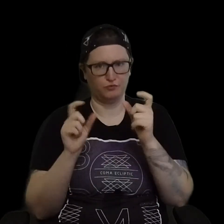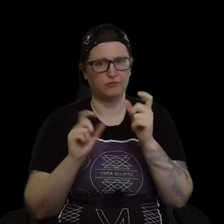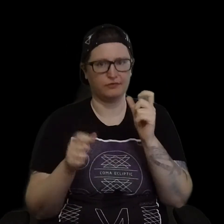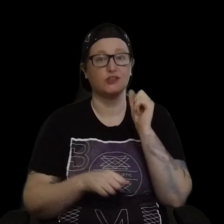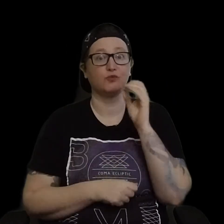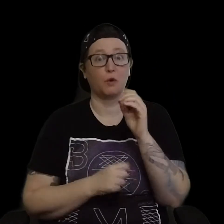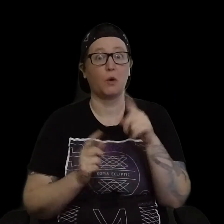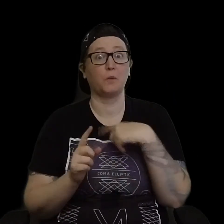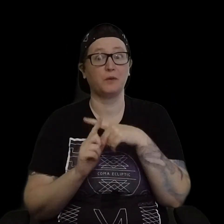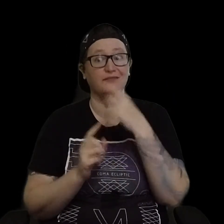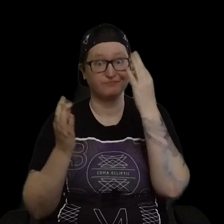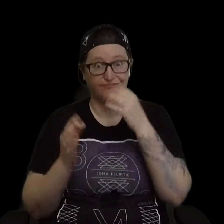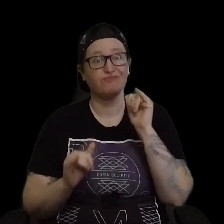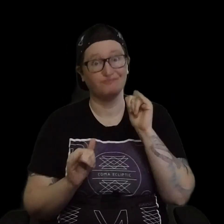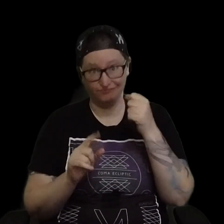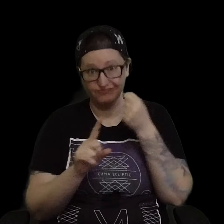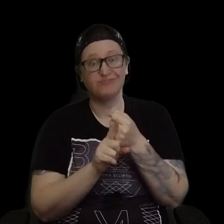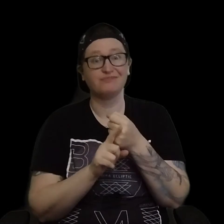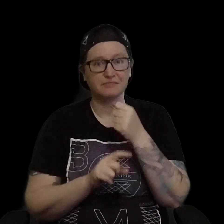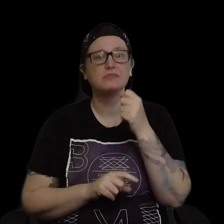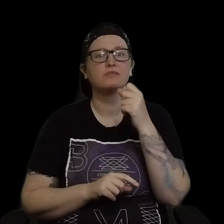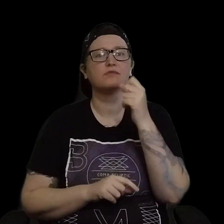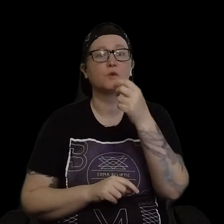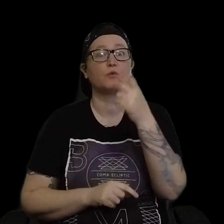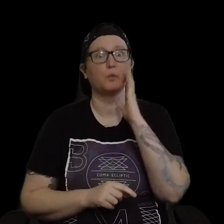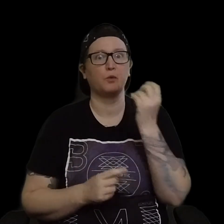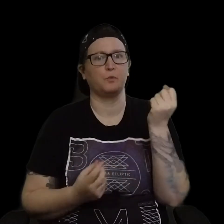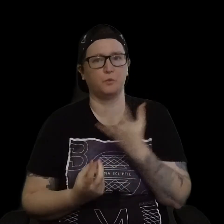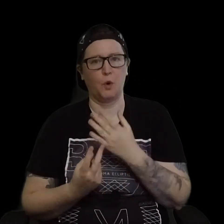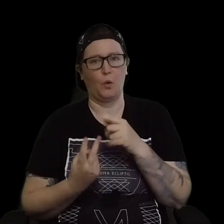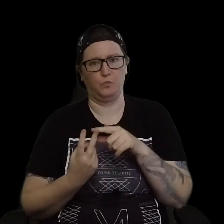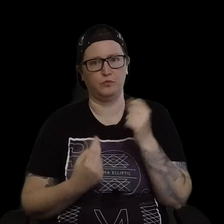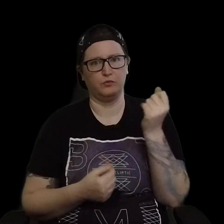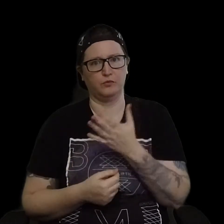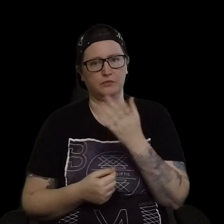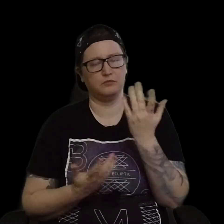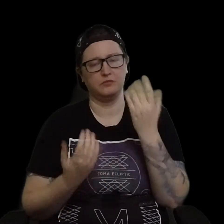and mental remember you have two so when you decide there's a hit you're gonna roll the dice